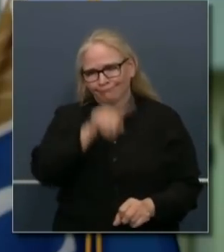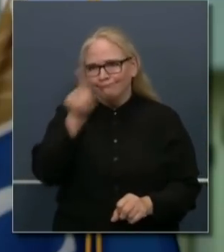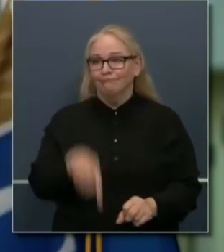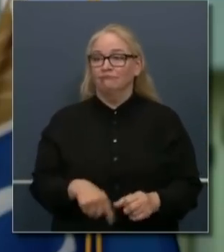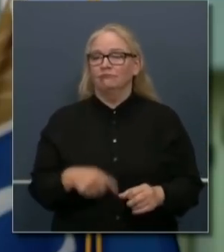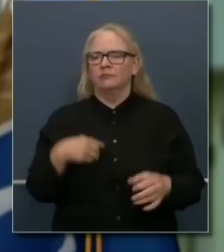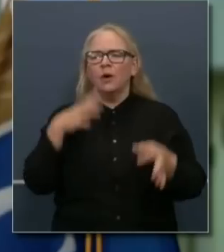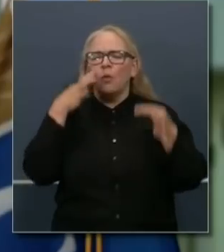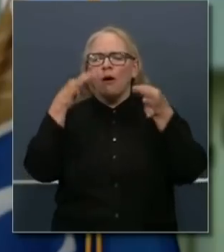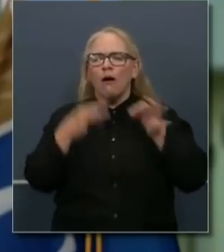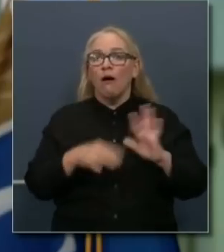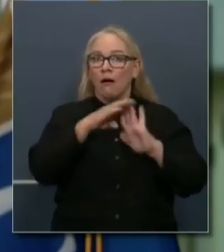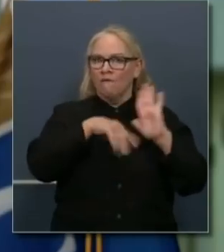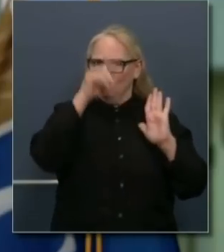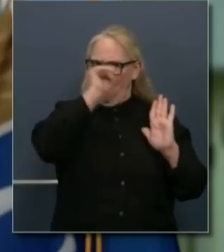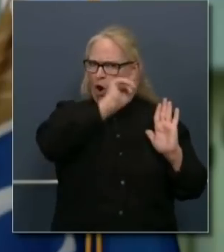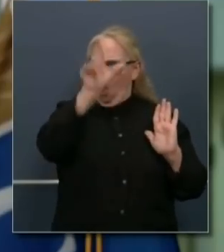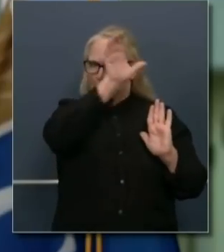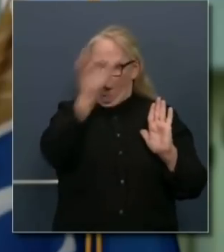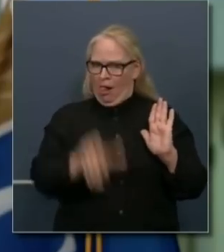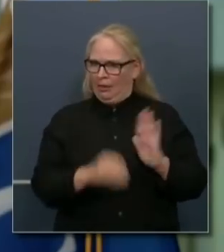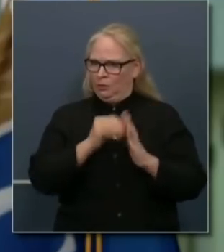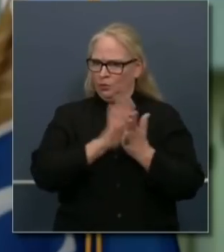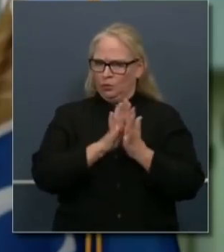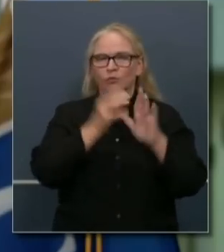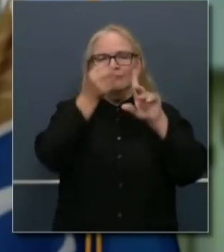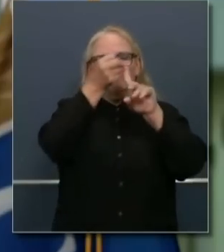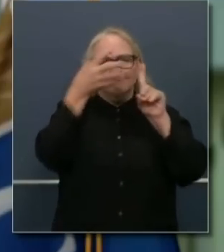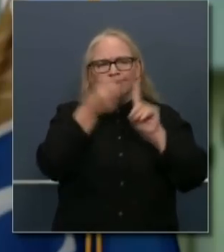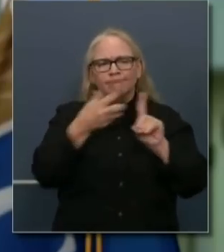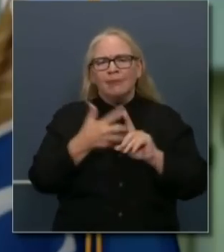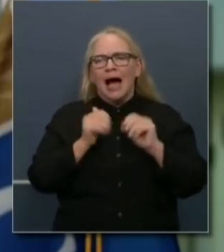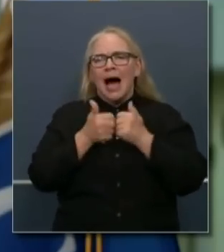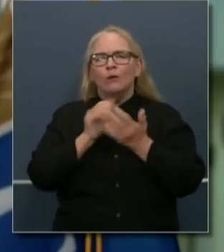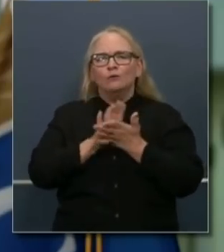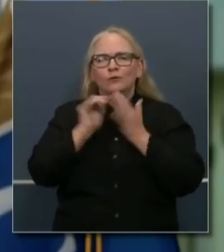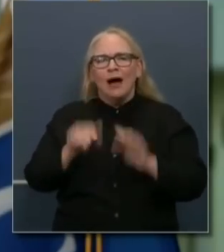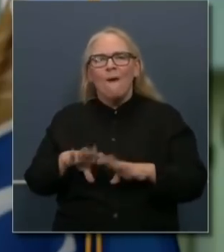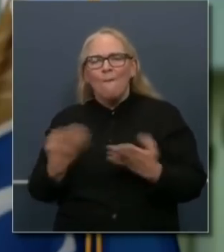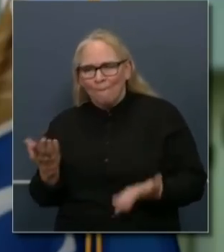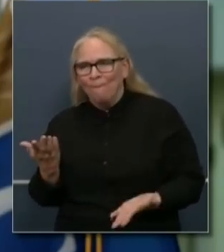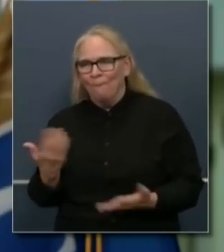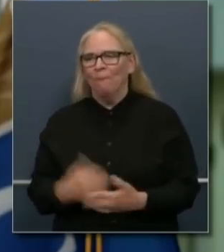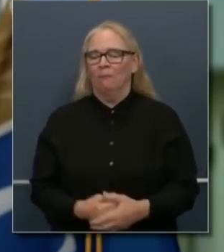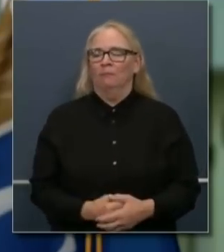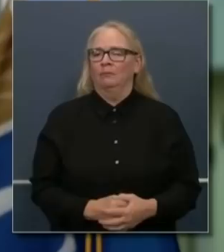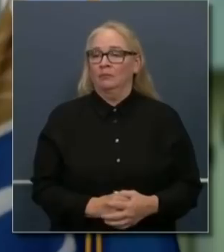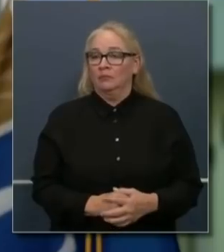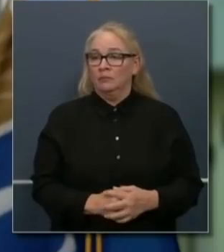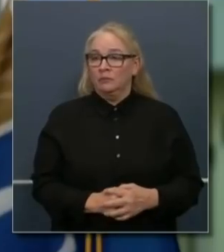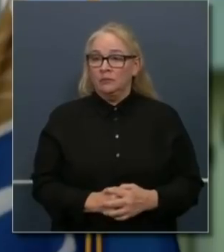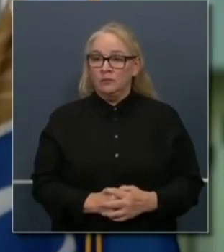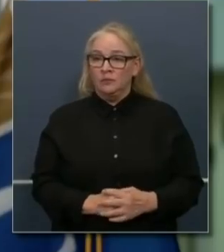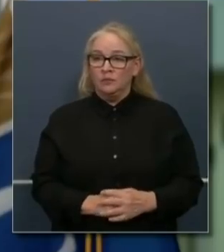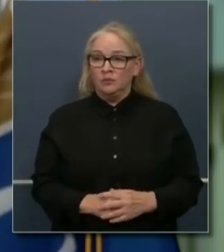COVID-19. WE'LL GO THROUGH A LIST OF SPECIFIC RECOMMENDATIONS,